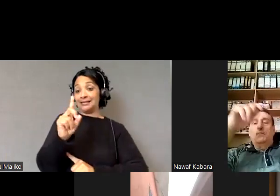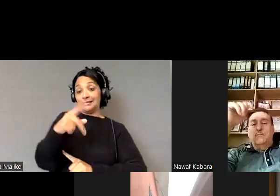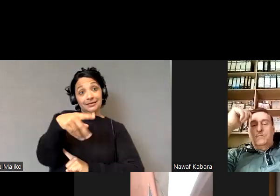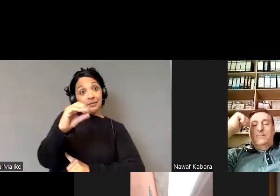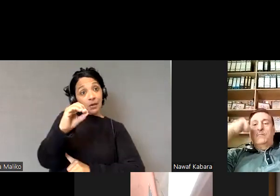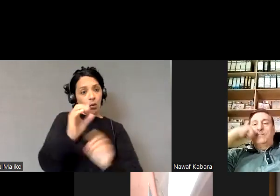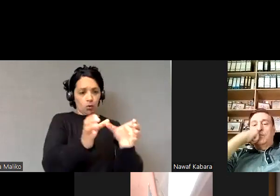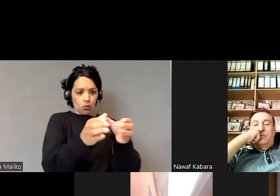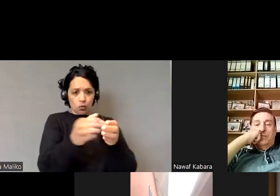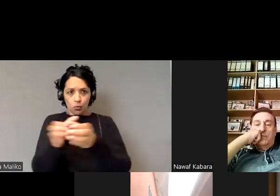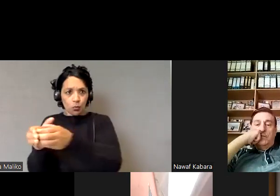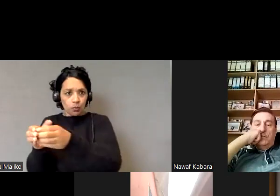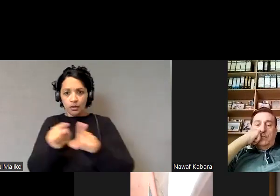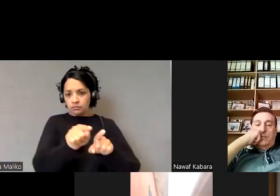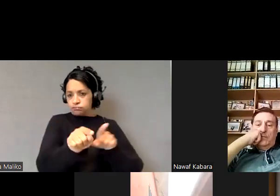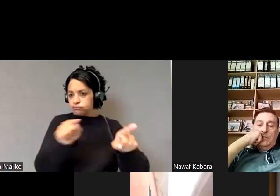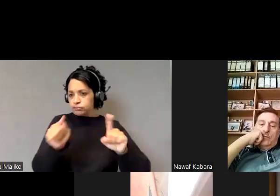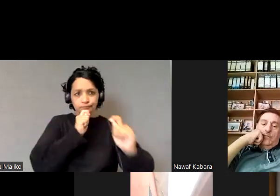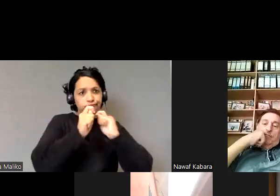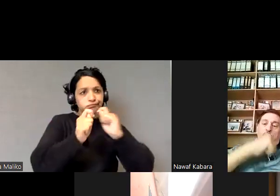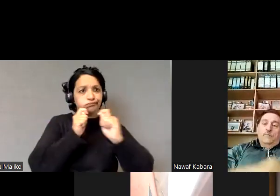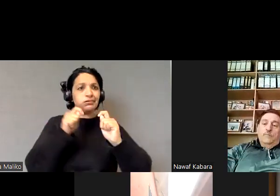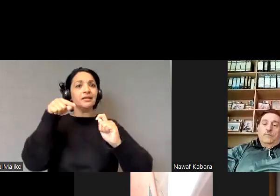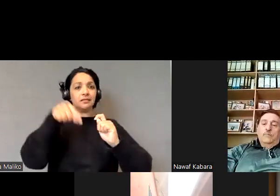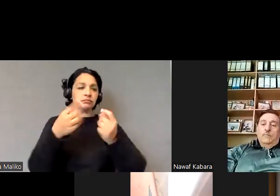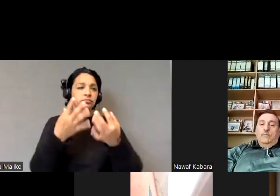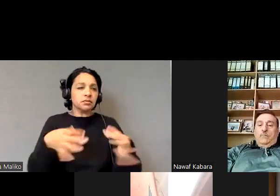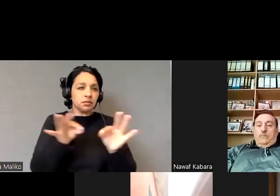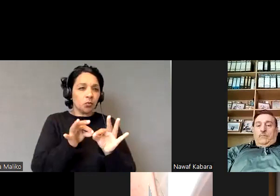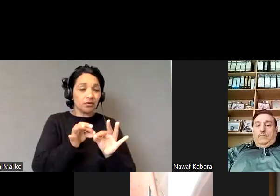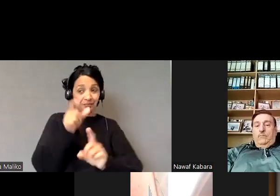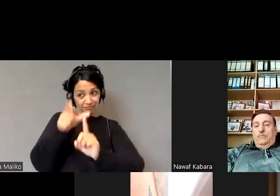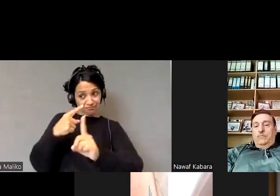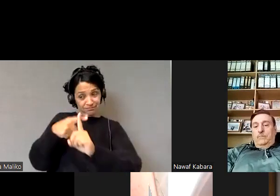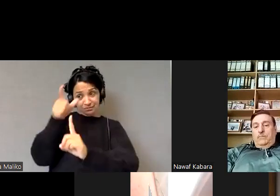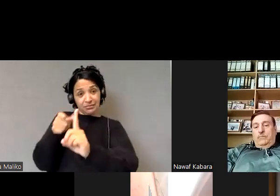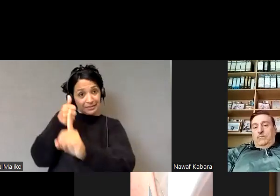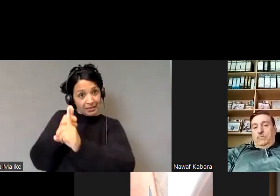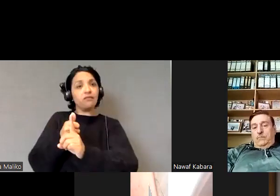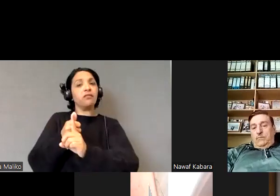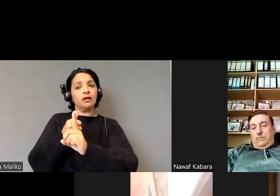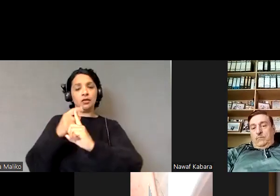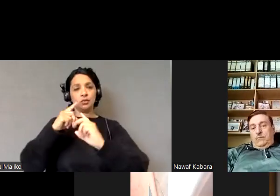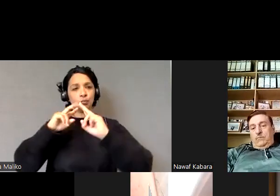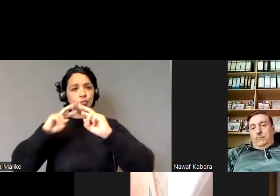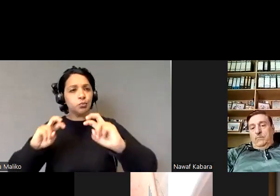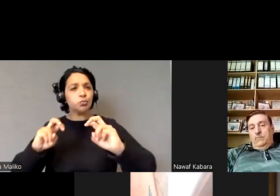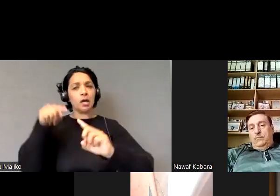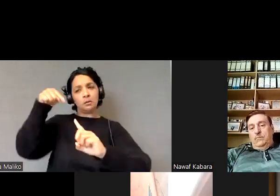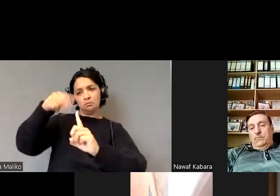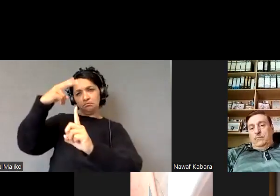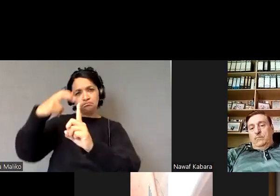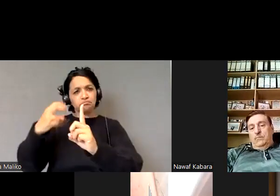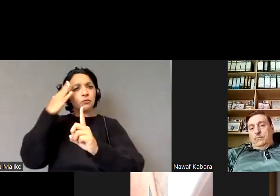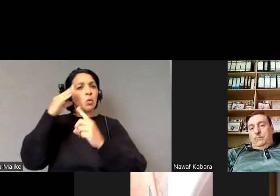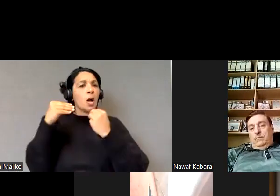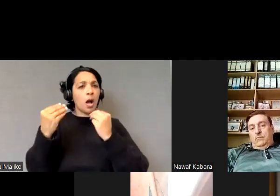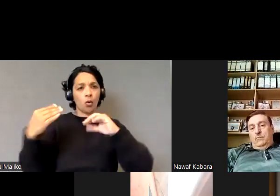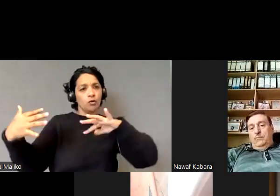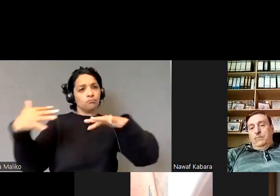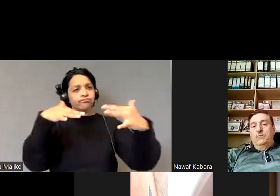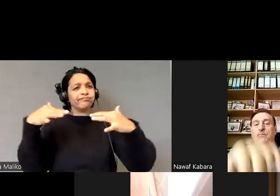and persons with disabilities themselves by the Ukrainian government in the conflict and